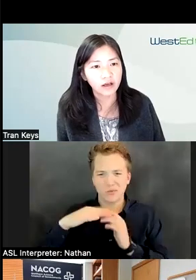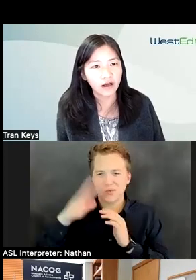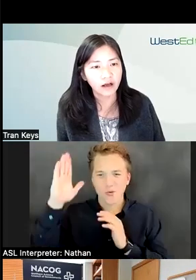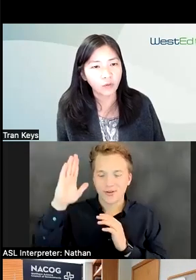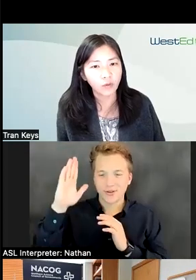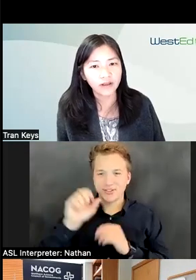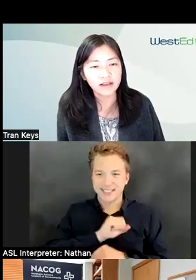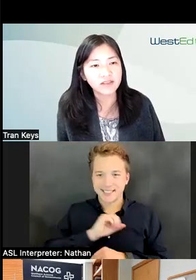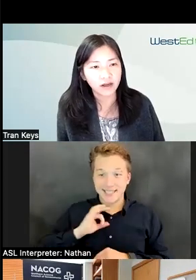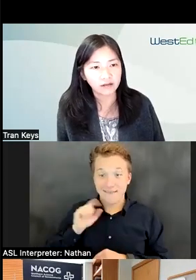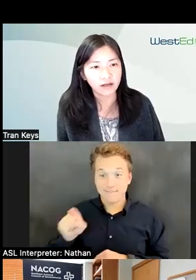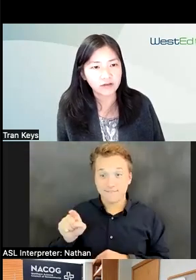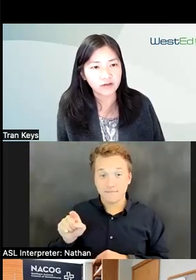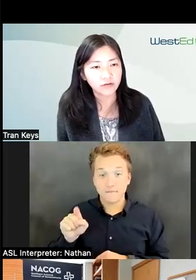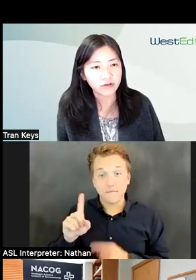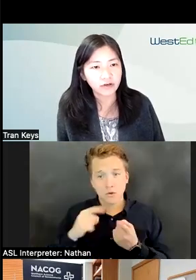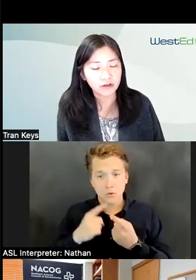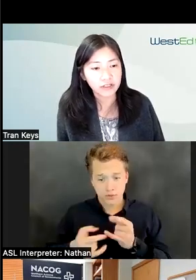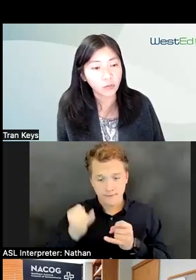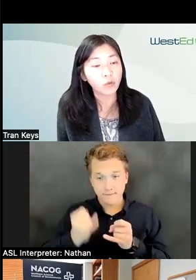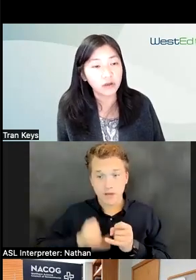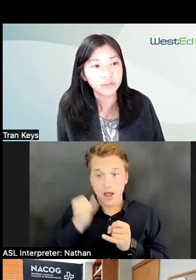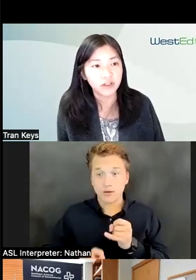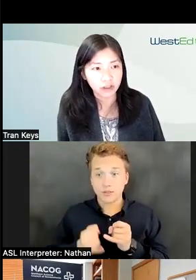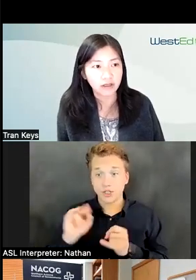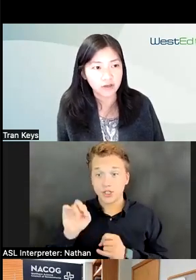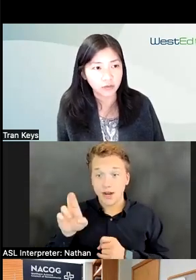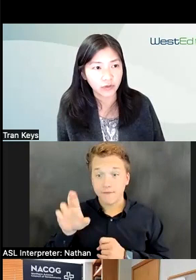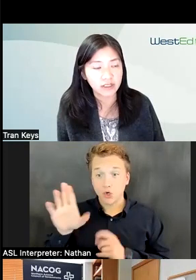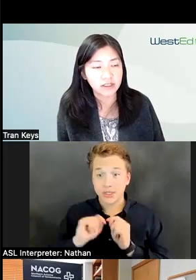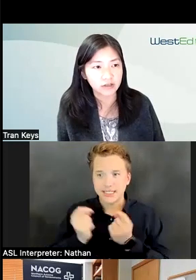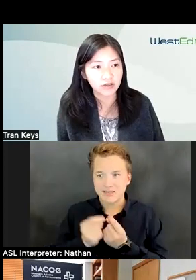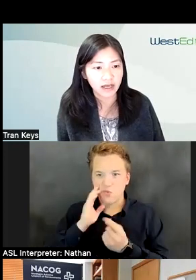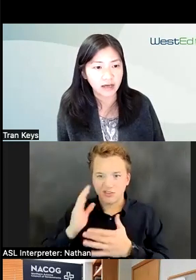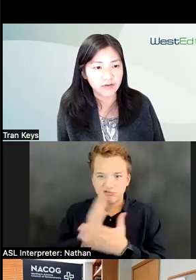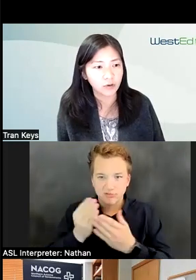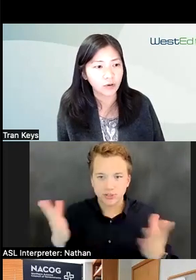When it is finalized, Jennifer and her team will be sharing this with their entire staff.